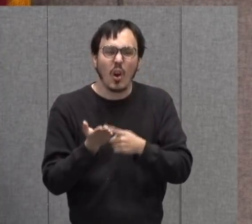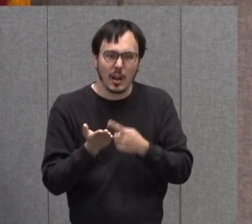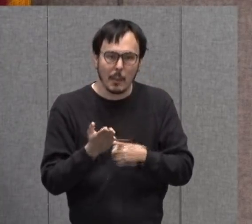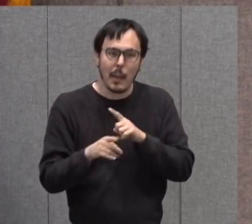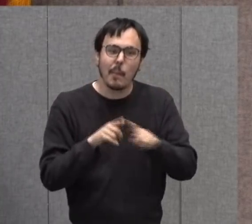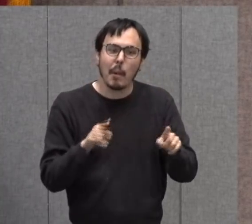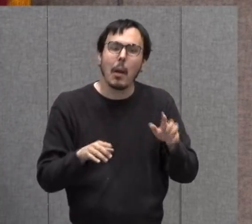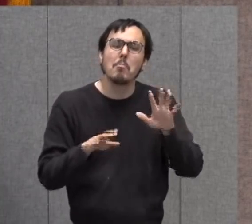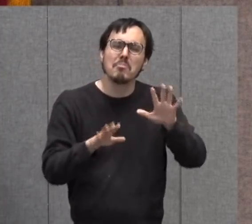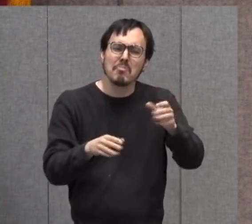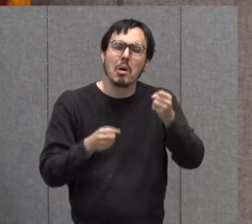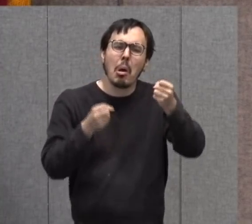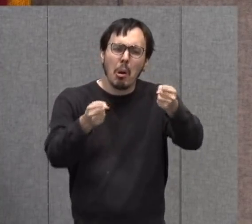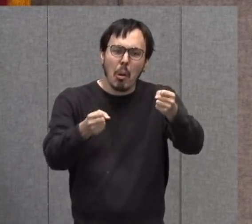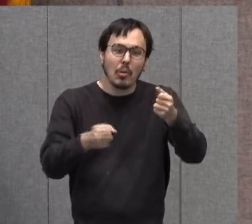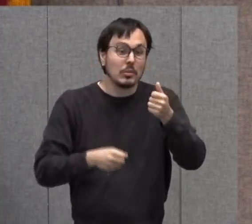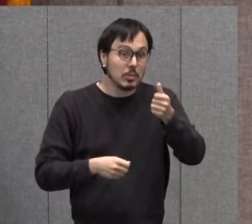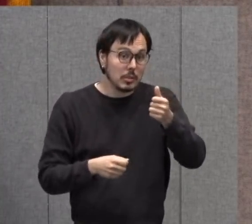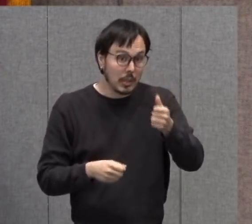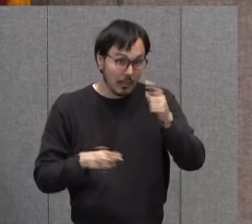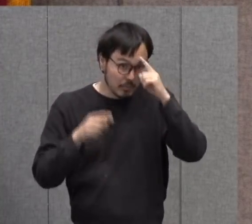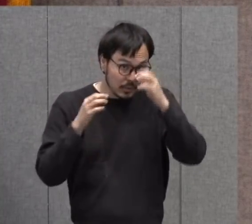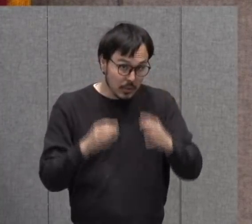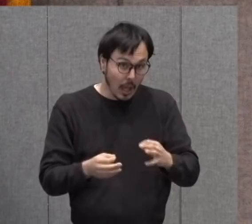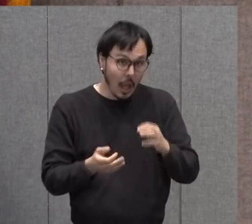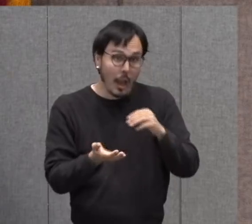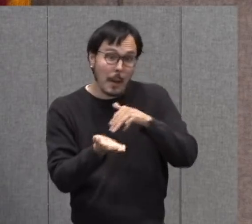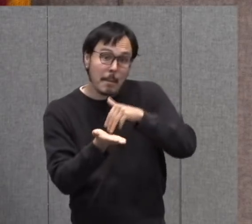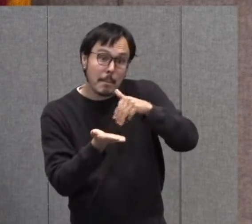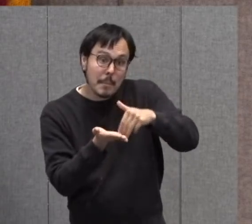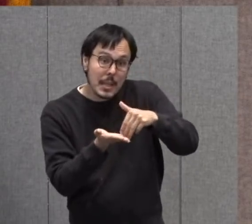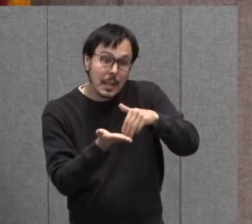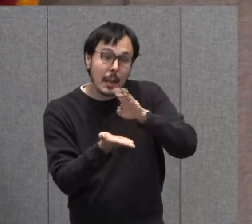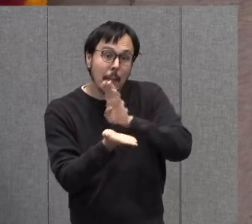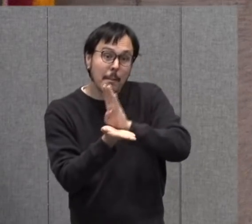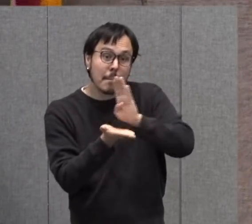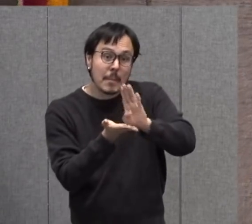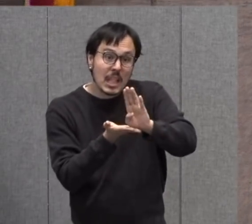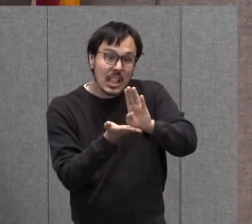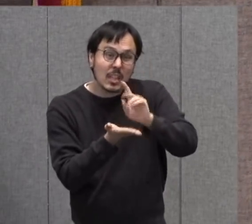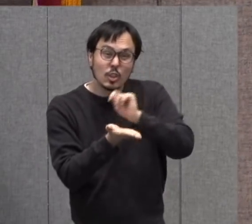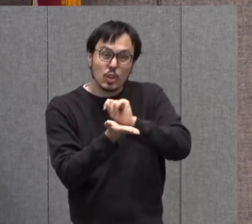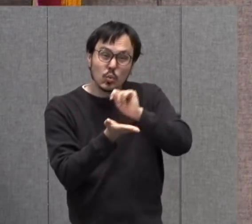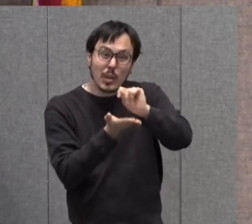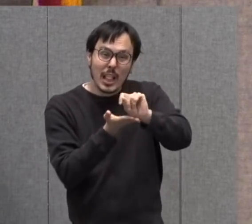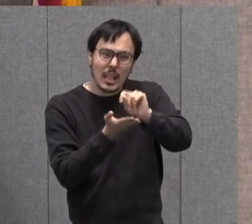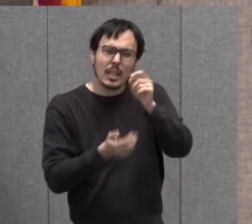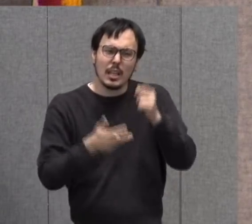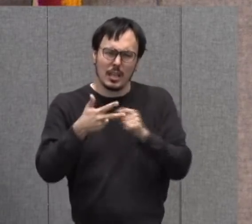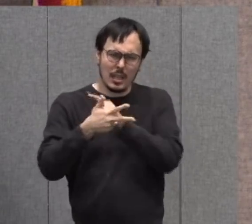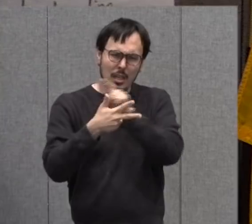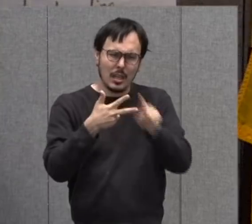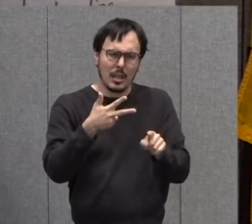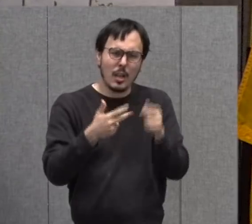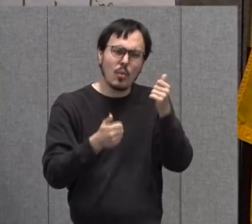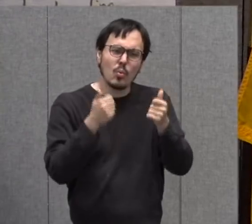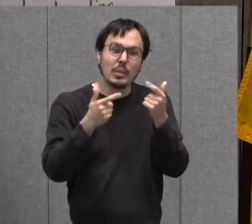Do you think a million is bigger, a billion or a trillion? Let's write the numbers and see what we think.